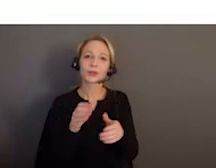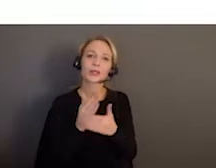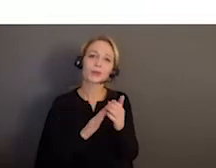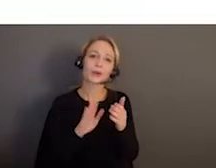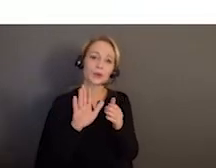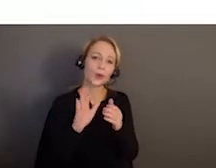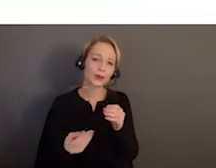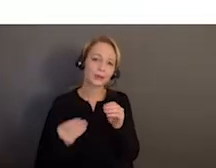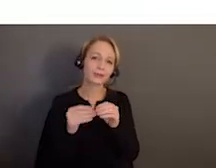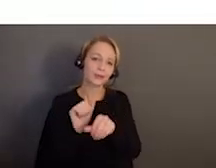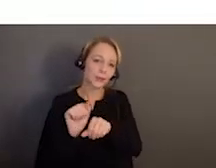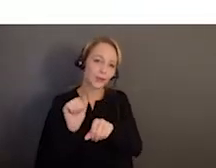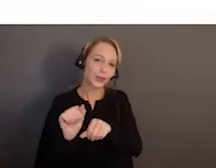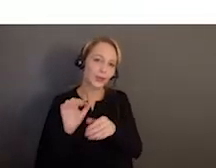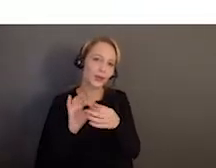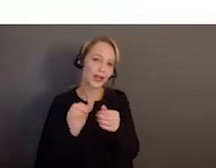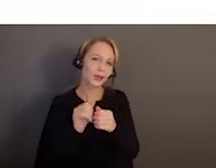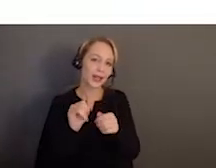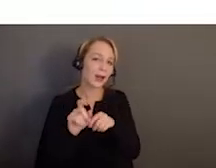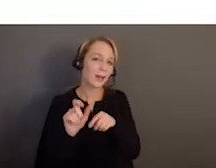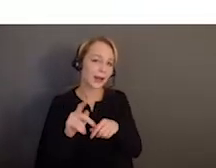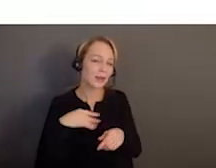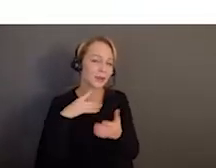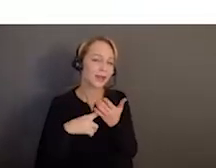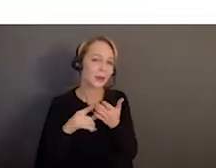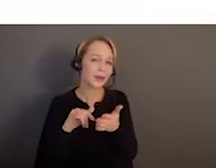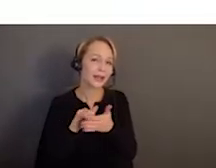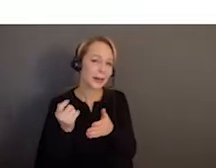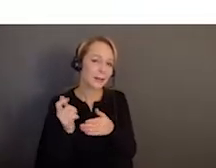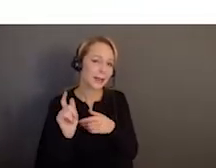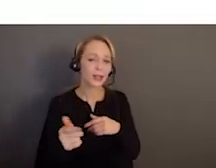THAT CALL BACK, DISCUSS THAT LATER. CONFIGURING ACTIONS.